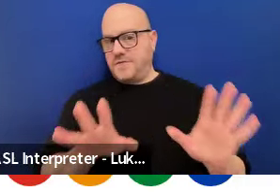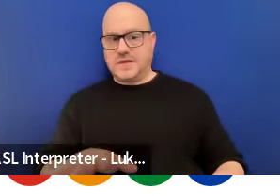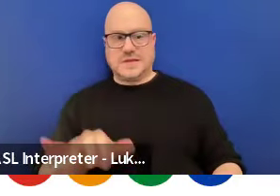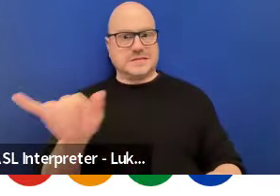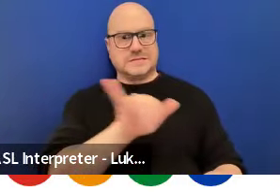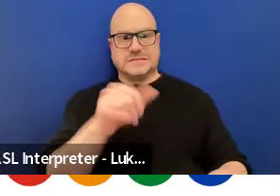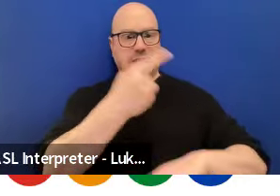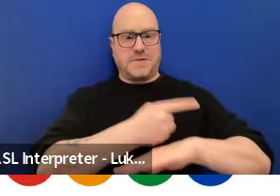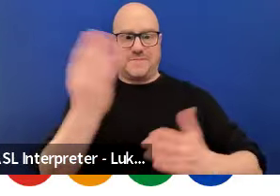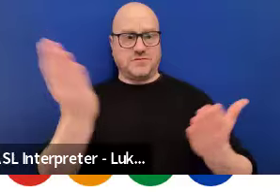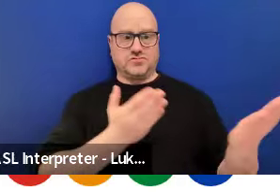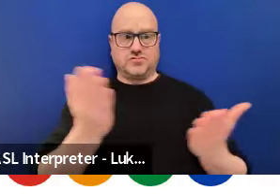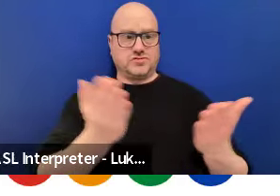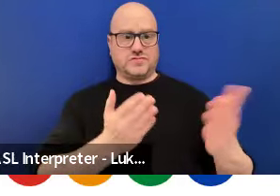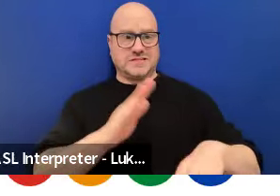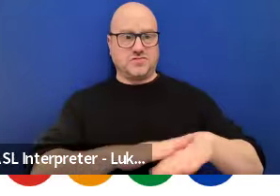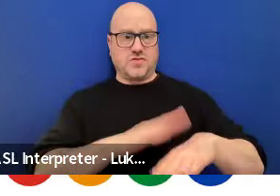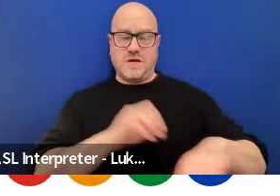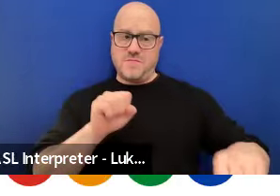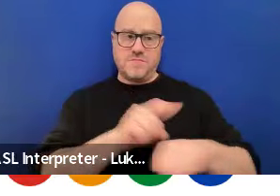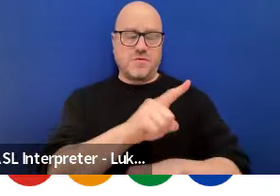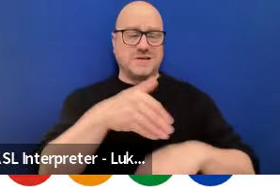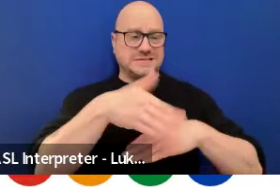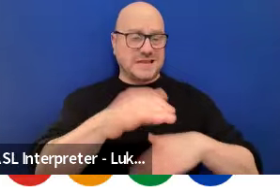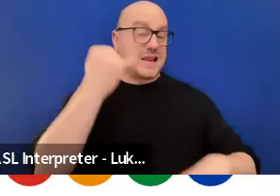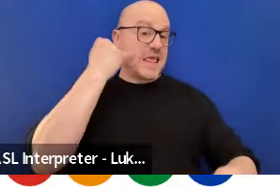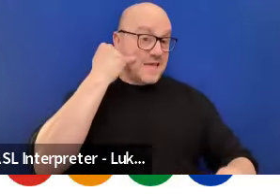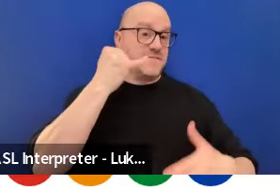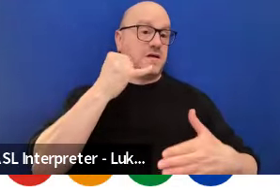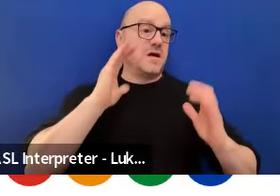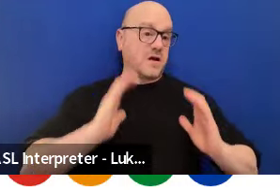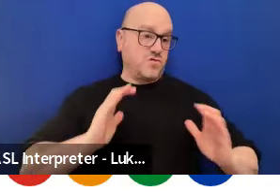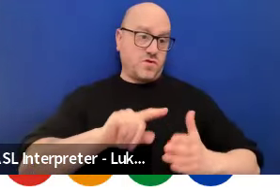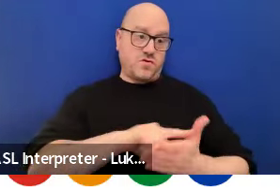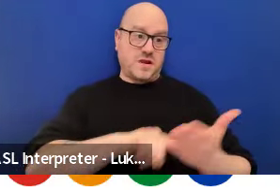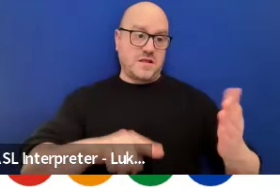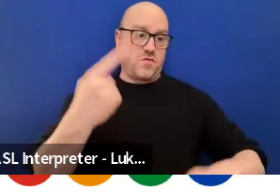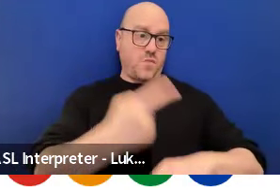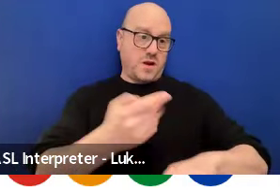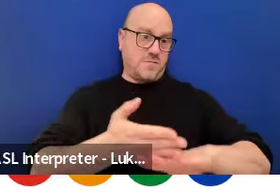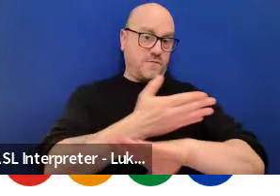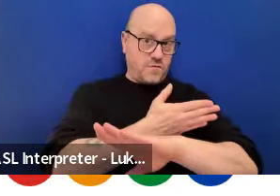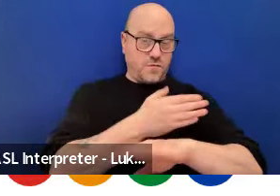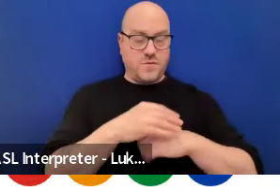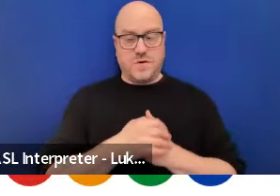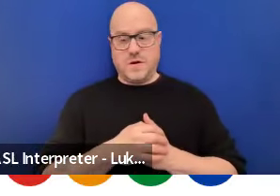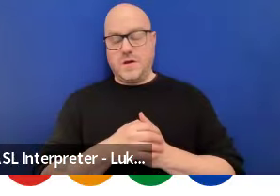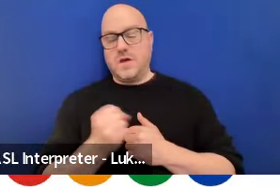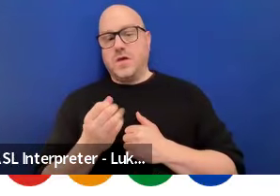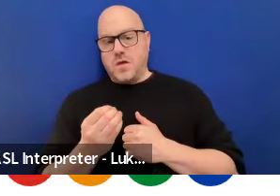AUTOMATICALLY SHOULD CANCEL THAT OUT AND CERTAINLY NOT ANY DAY OF SERVICE NOTIFICATIONS SHOULD BE SENT IF CUSTOMERS CANCEL THE DAY